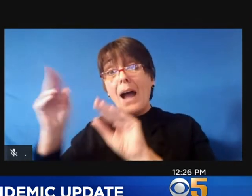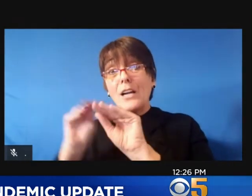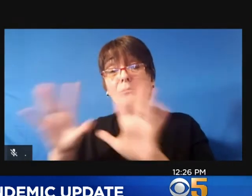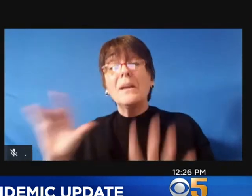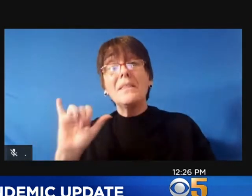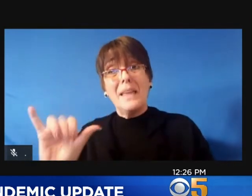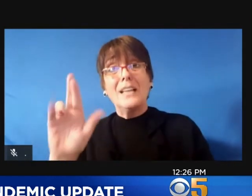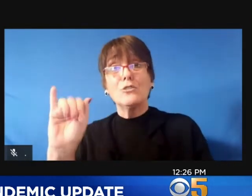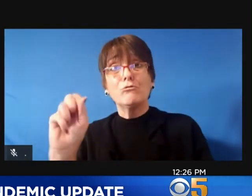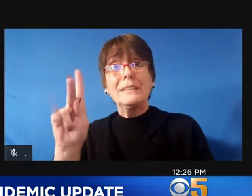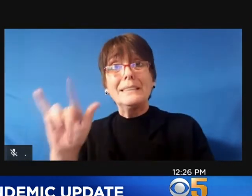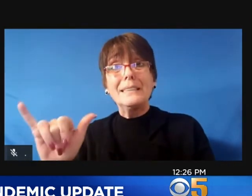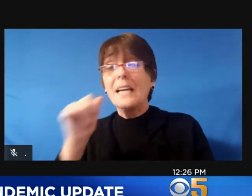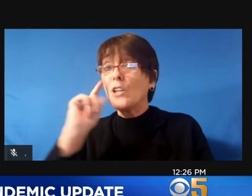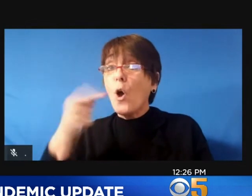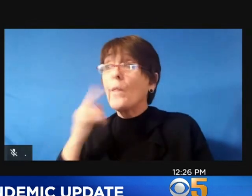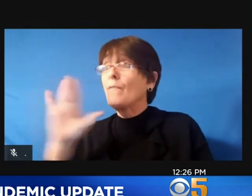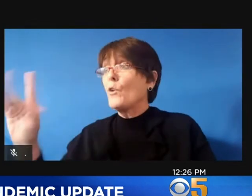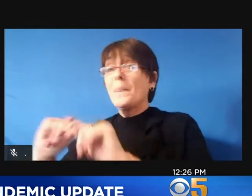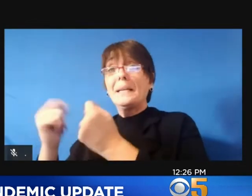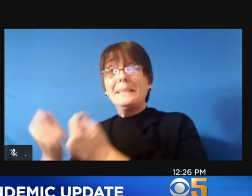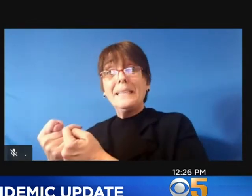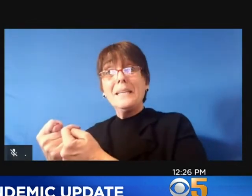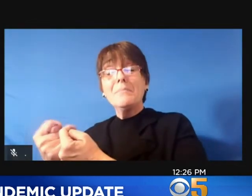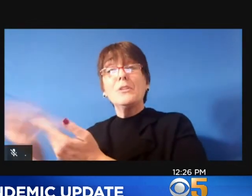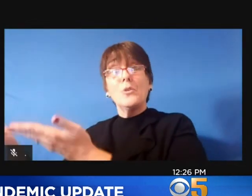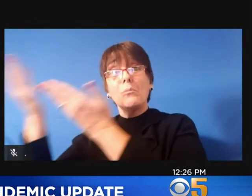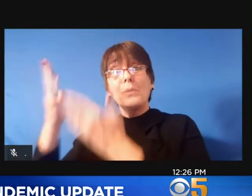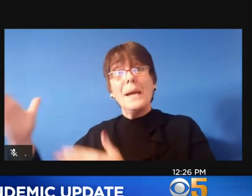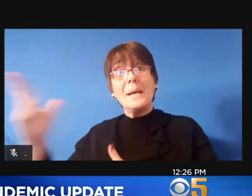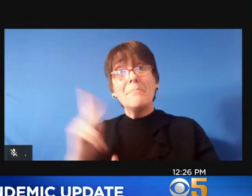A LITTLE LONGER. AND THAT WE UNDERSTAND THAT MOVING INTO STATES AND OTHER